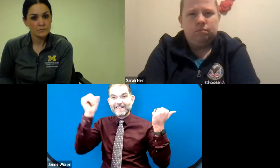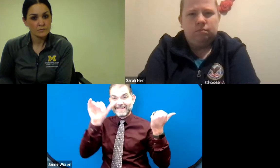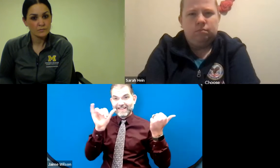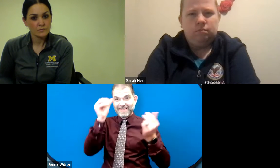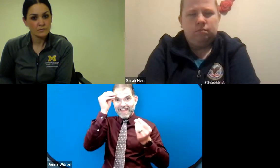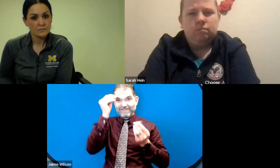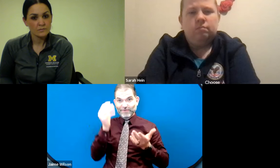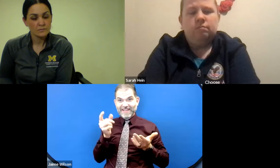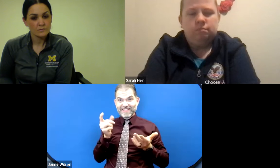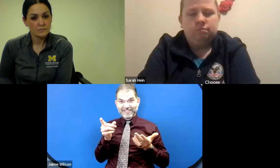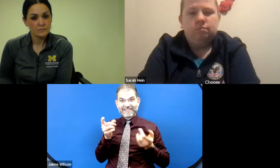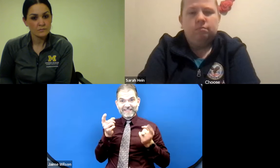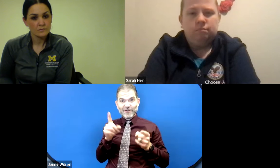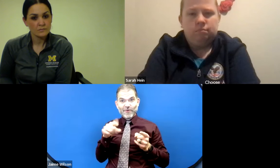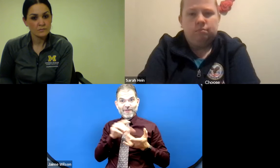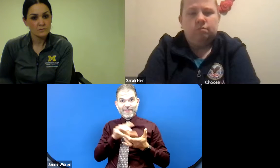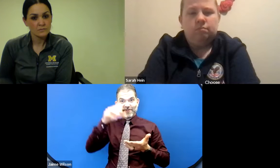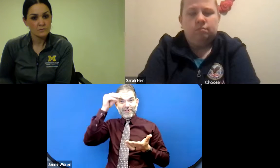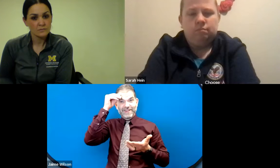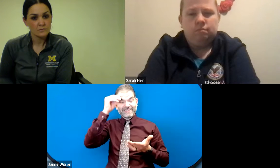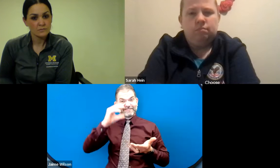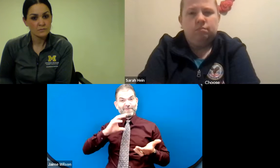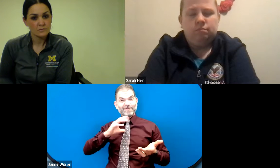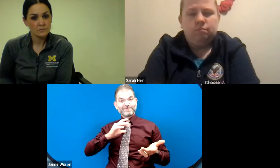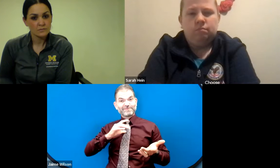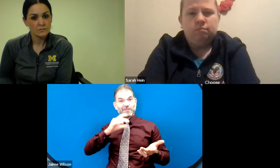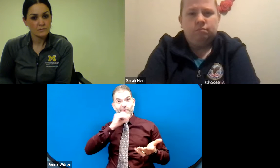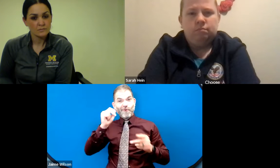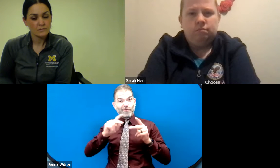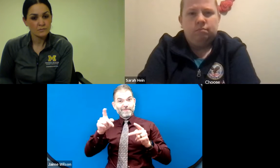ASL Interpreter: but they're less likely to forget that information once they learn it.